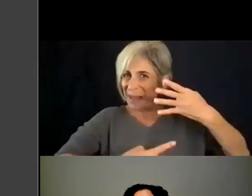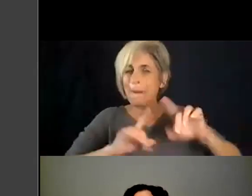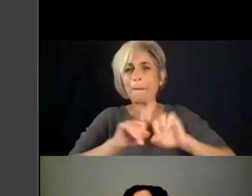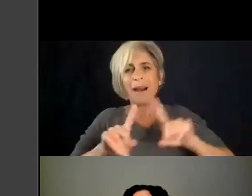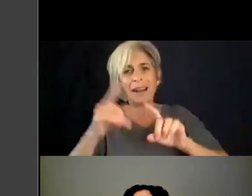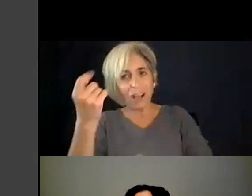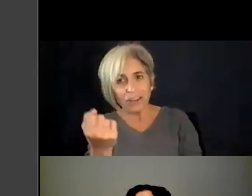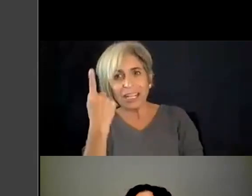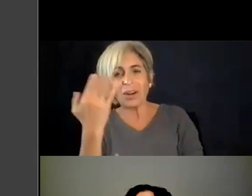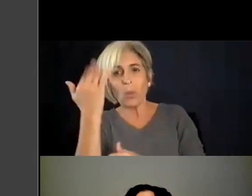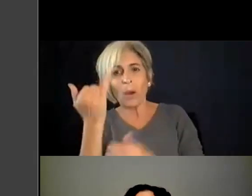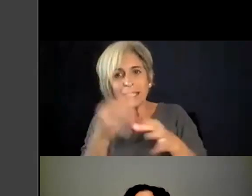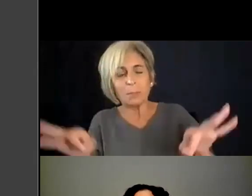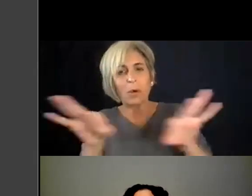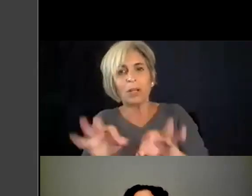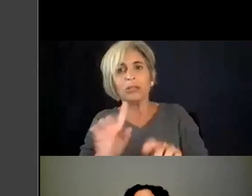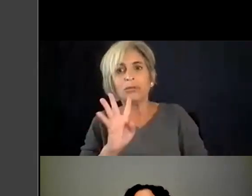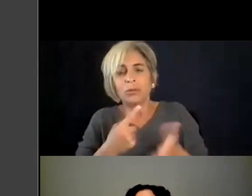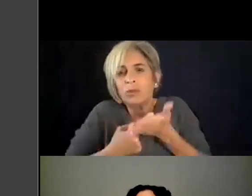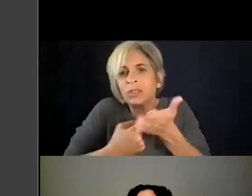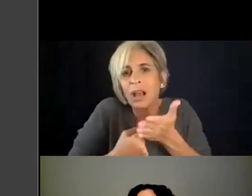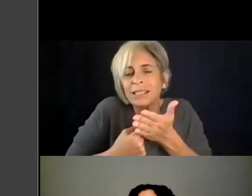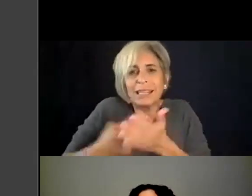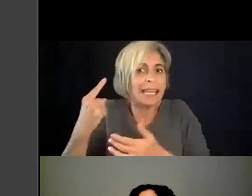important to talk about hearing health and work